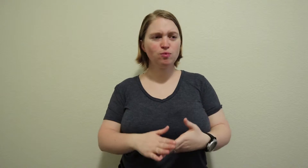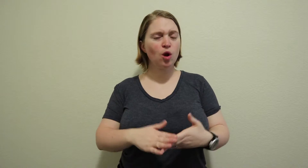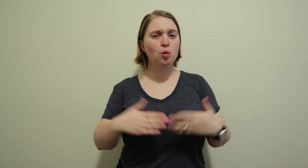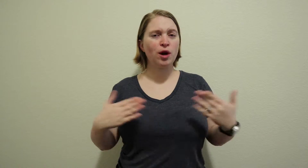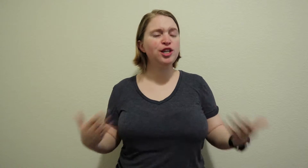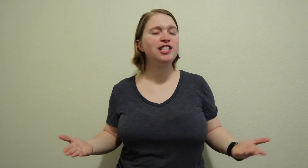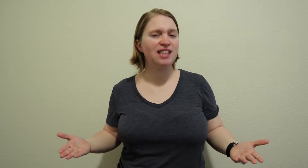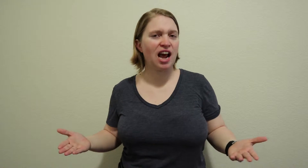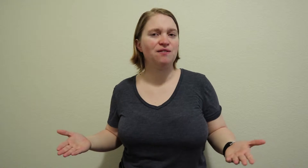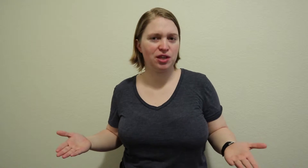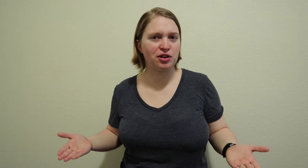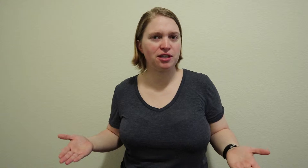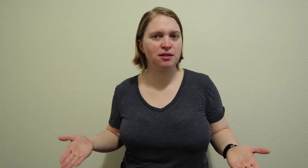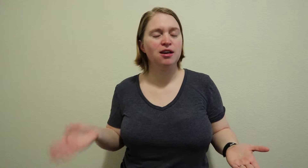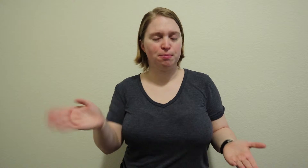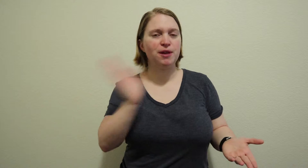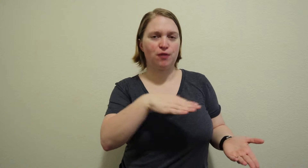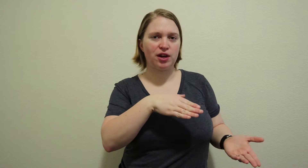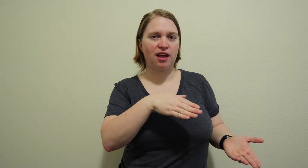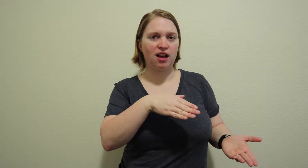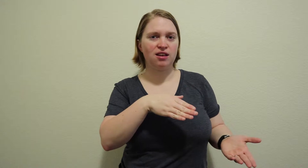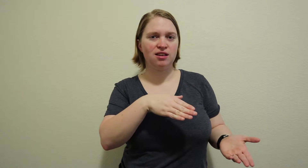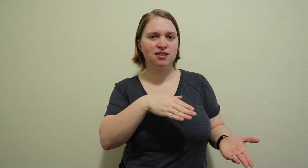when you didn't have hearing before then